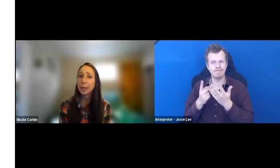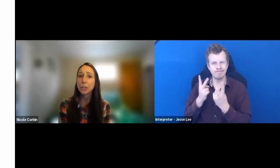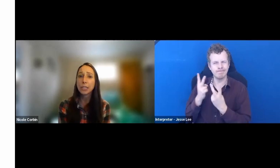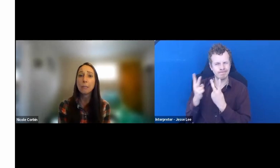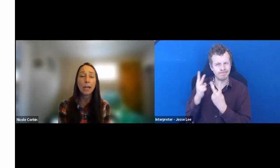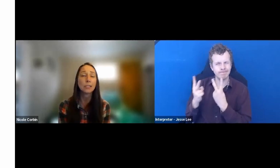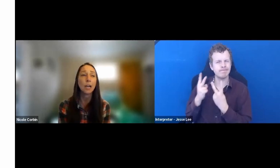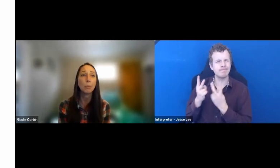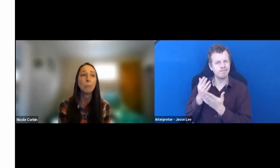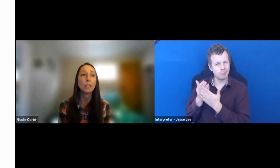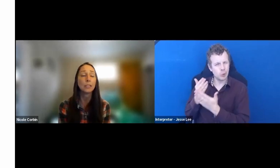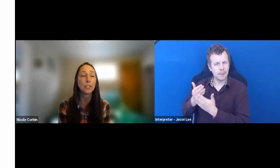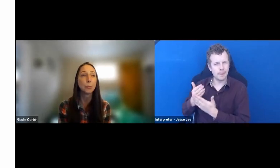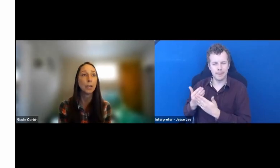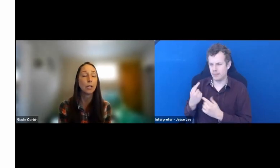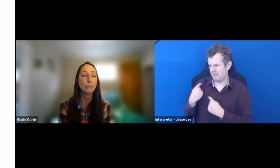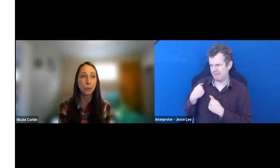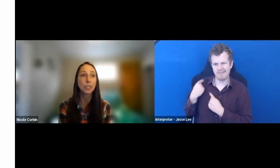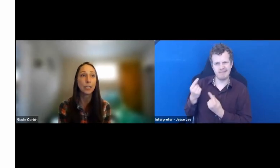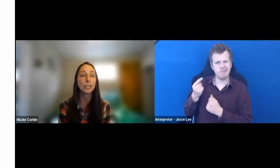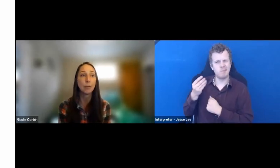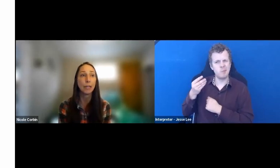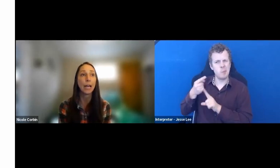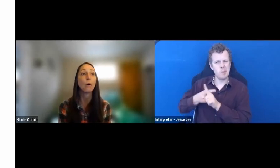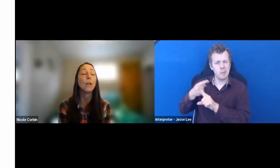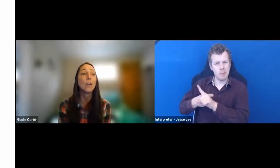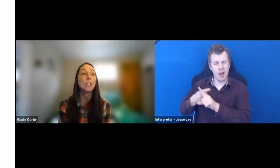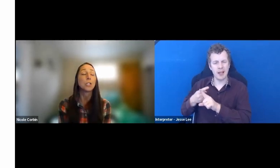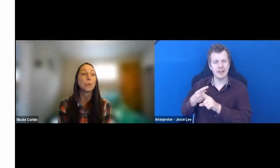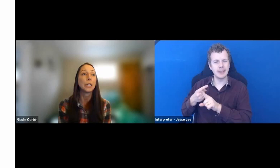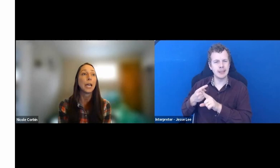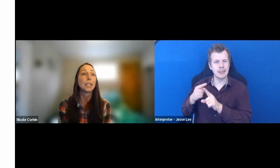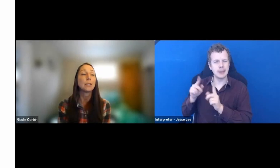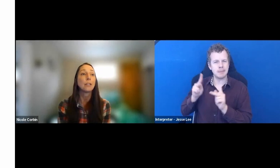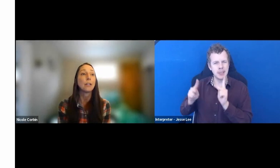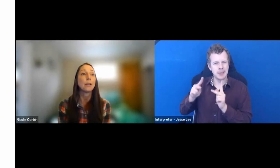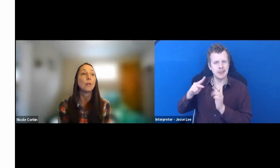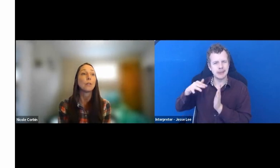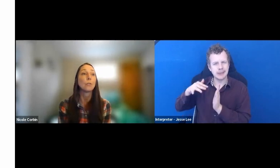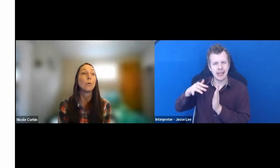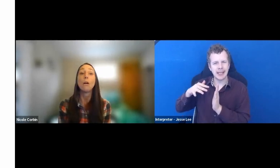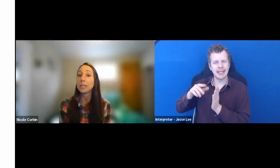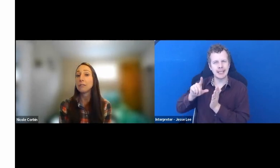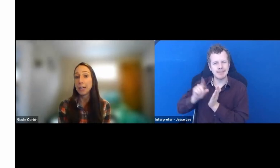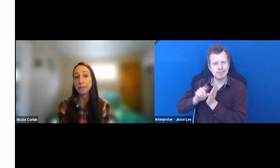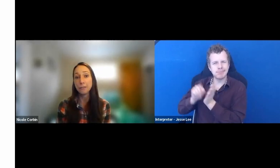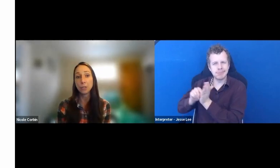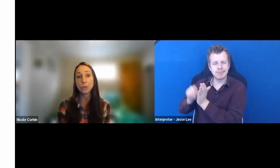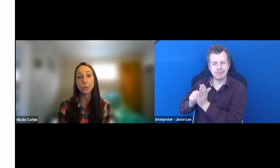especially in the past couple months. There's been a few studies coming out showing that the quality of life of children